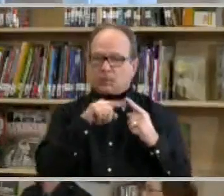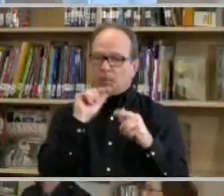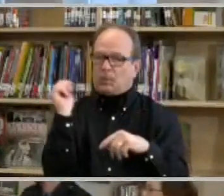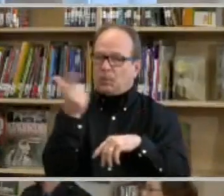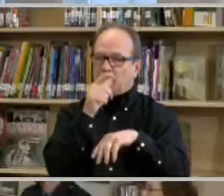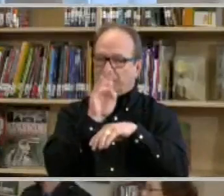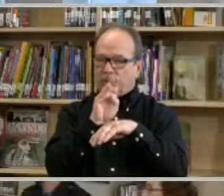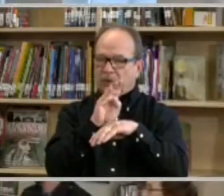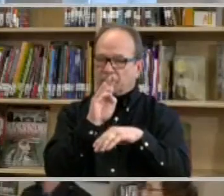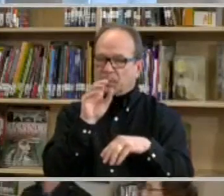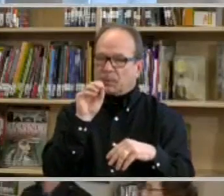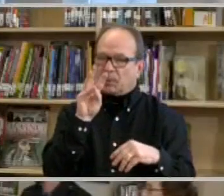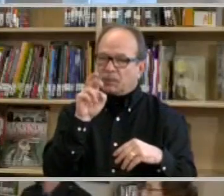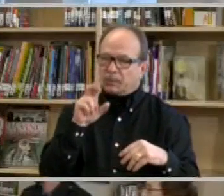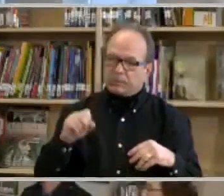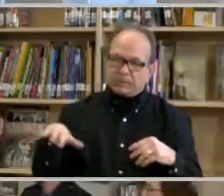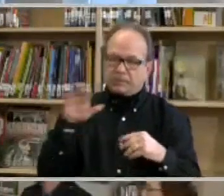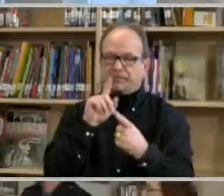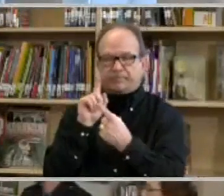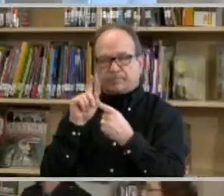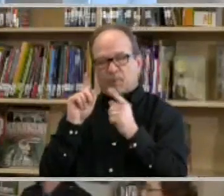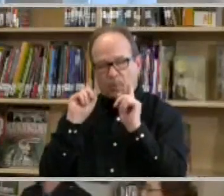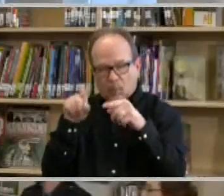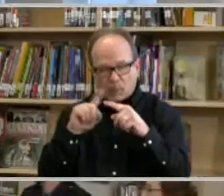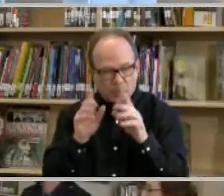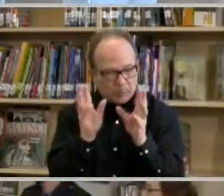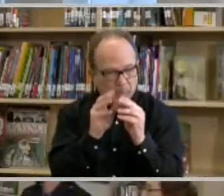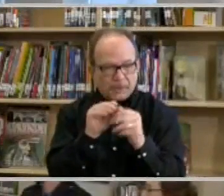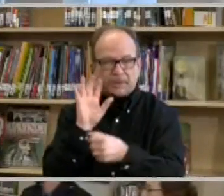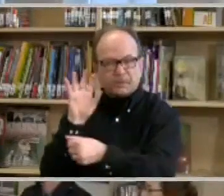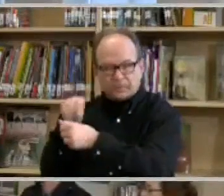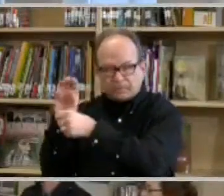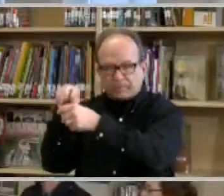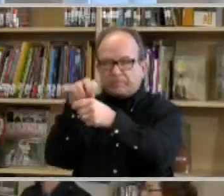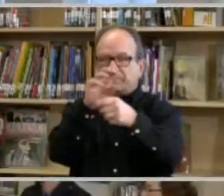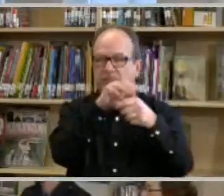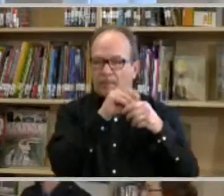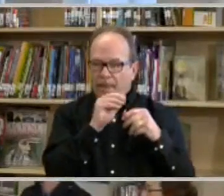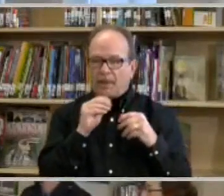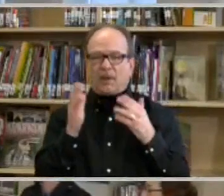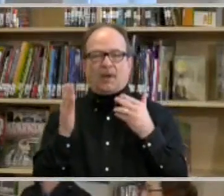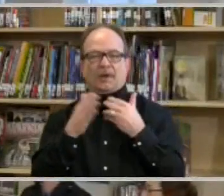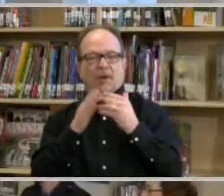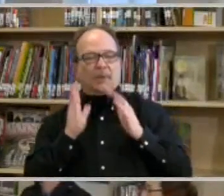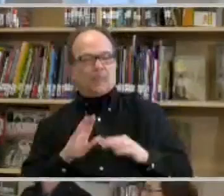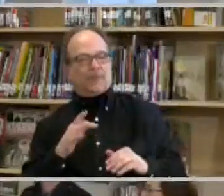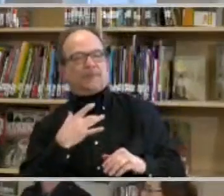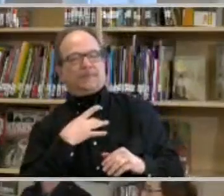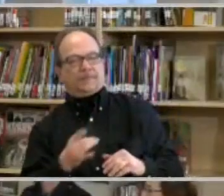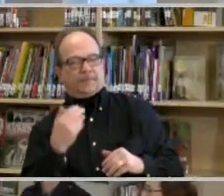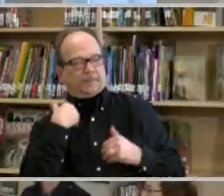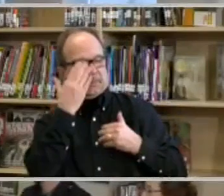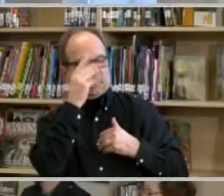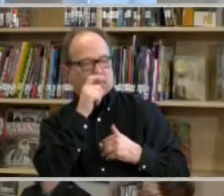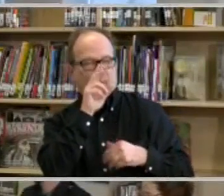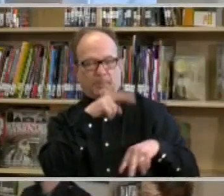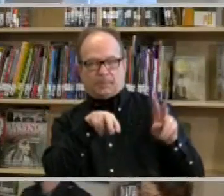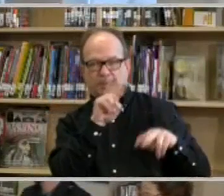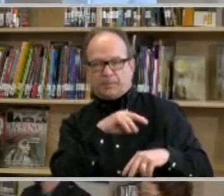INTRODUCING THEMSELVES TO THE BUSINESSES, AND ATTENDING CONDO